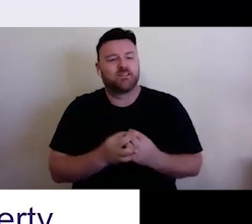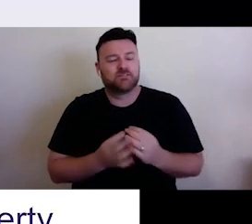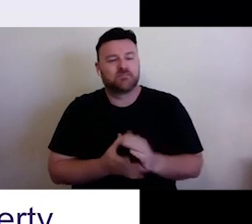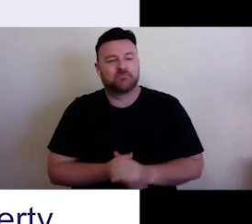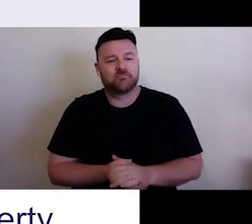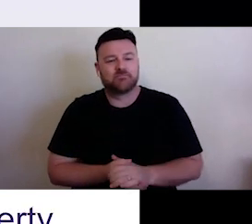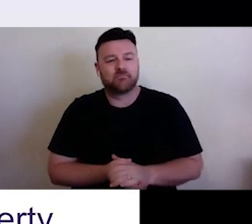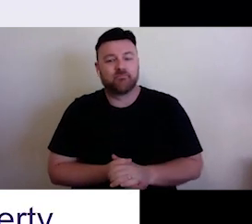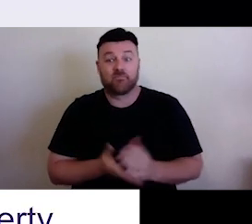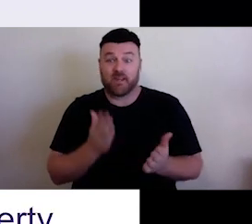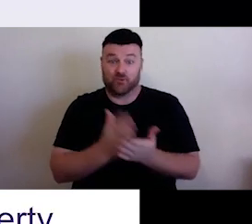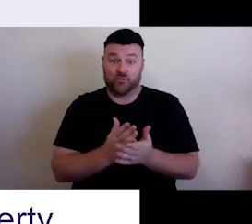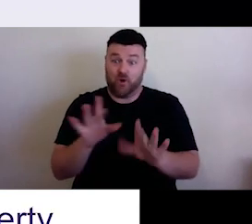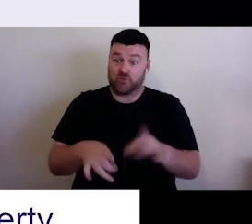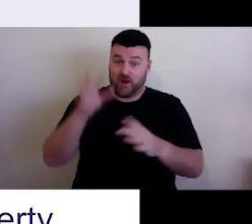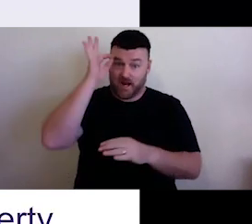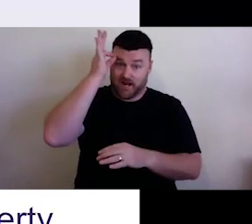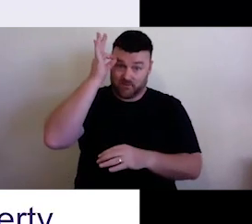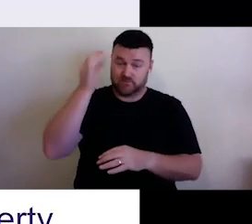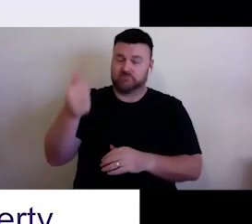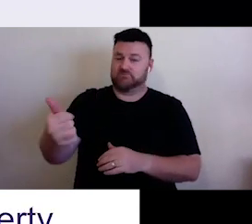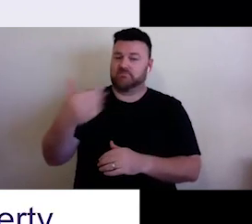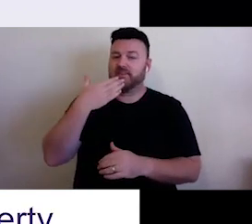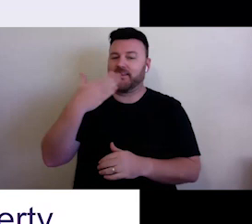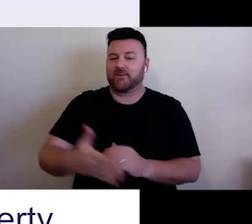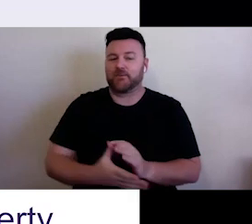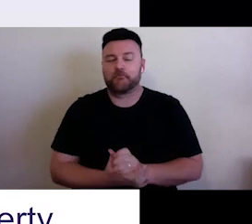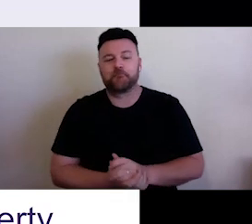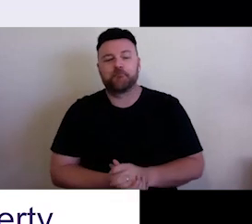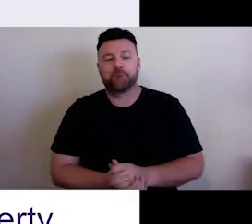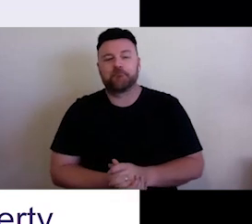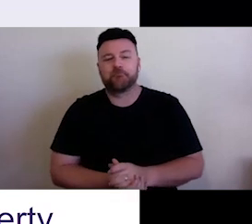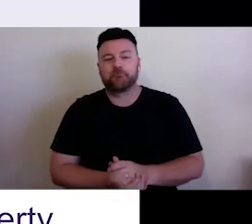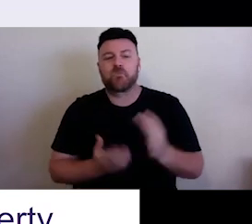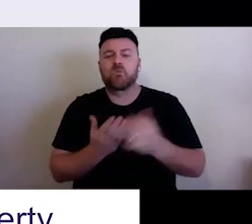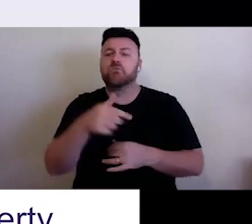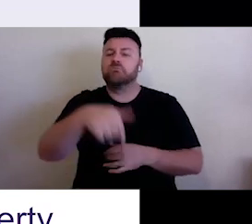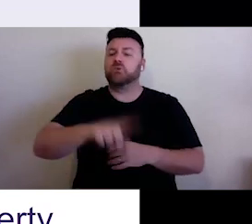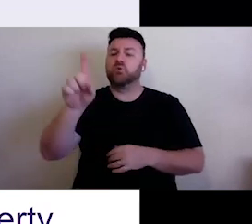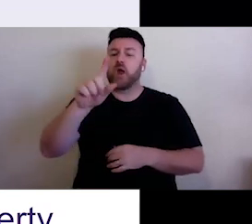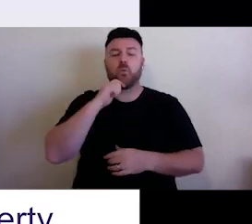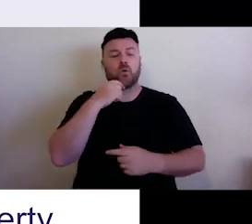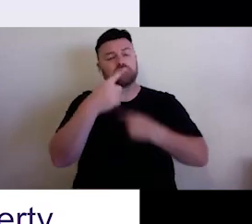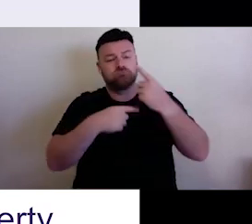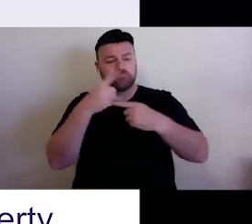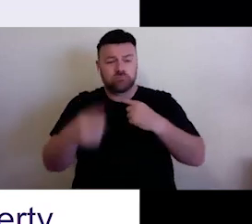Australia Council. Today's session, I'm going to talk about Indigenous culture and intellectual property and talk about why those rights are